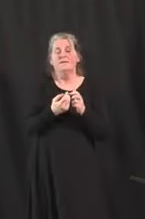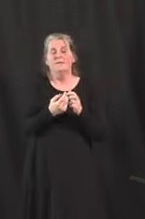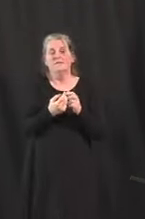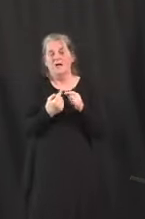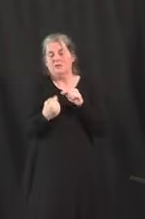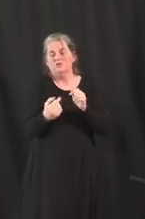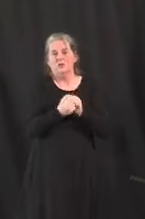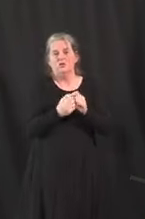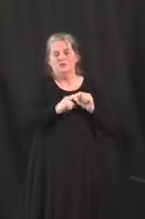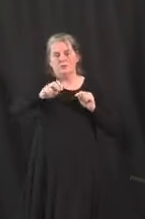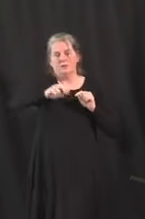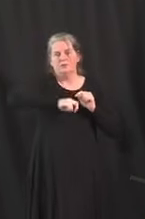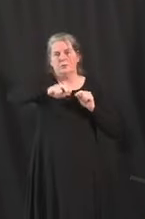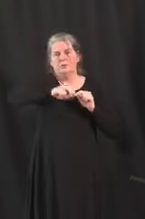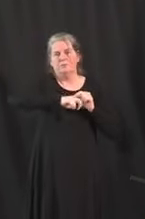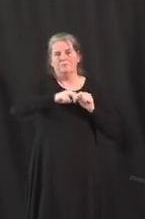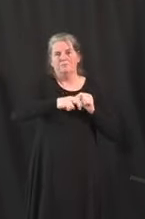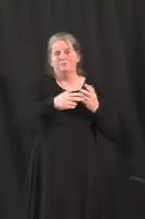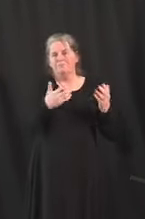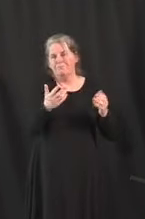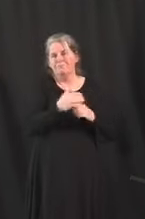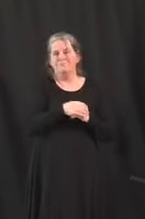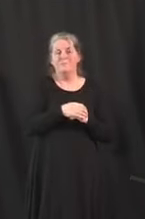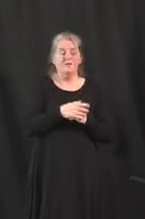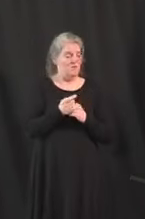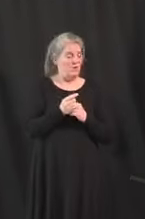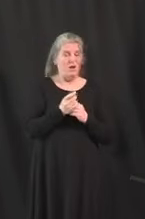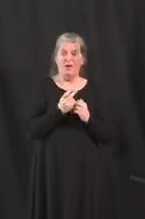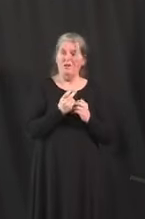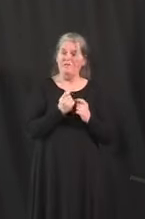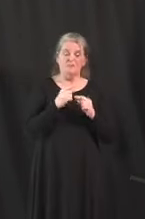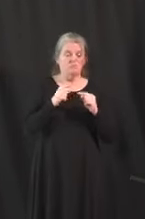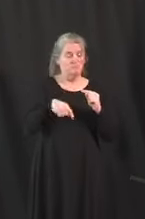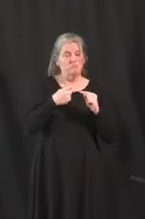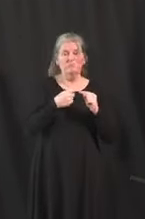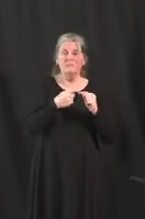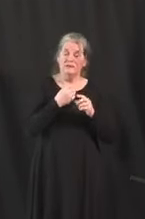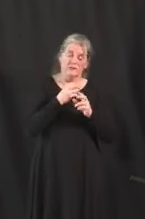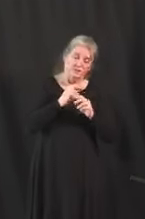POSITION WITH TESTING TURNAROUND AT THE MOMENT. AND WHERE WE GET ANY DELAY IS